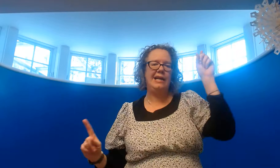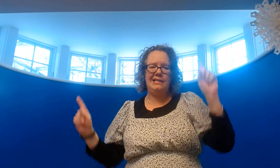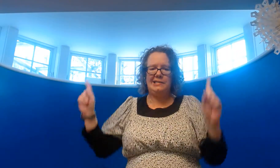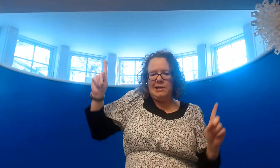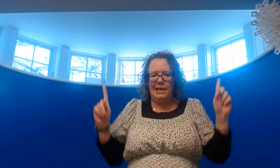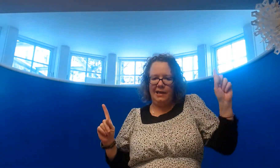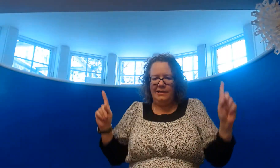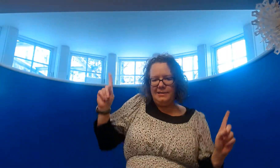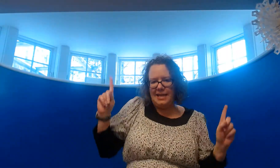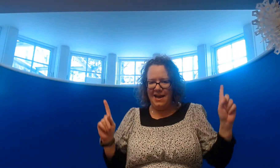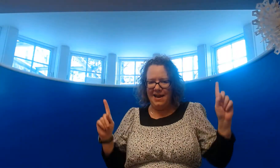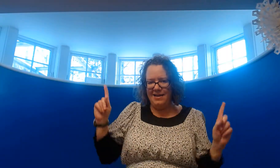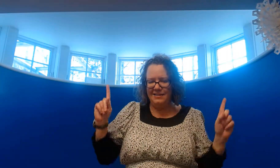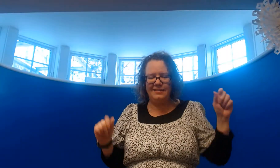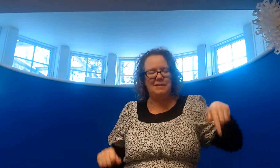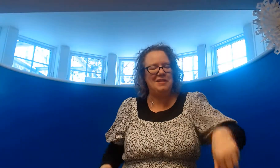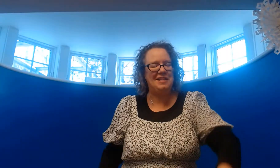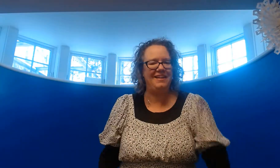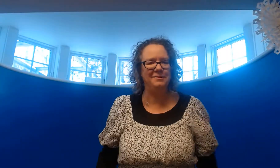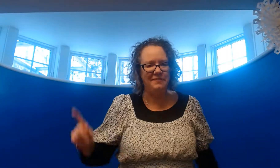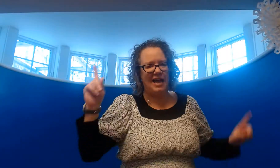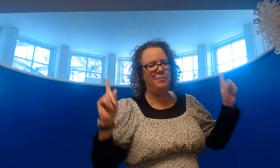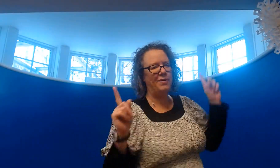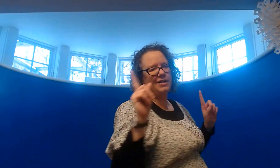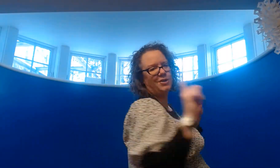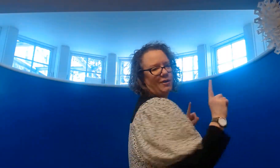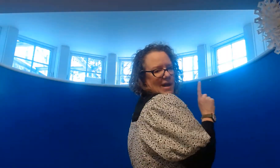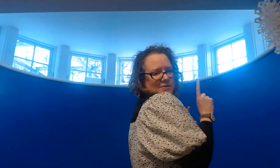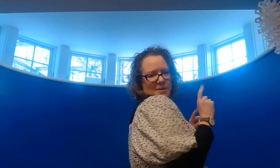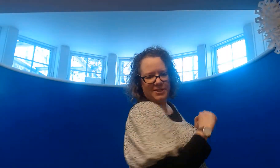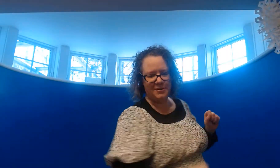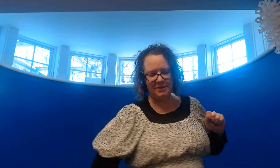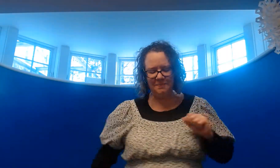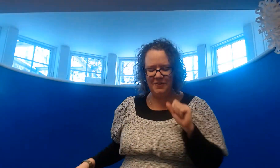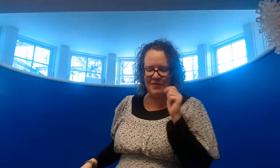gonna do a little dance something like that but we're gonna turn around while we do it.